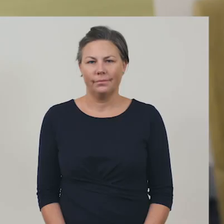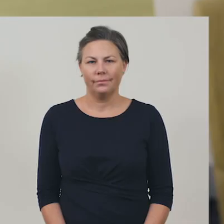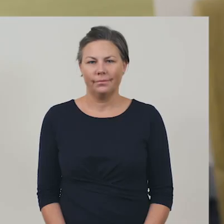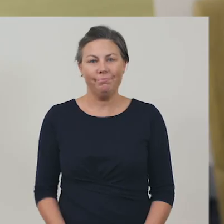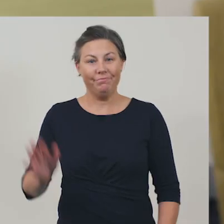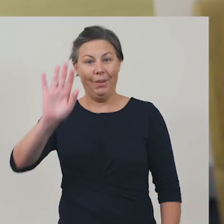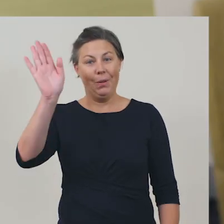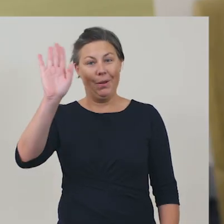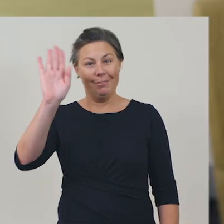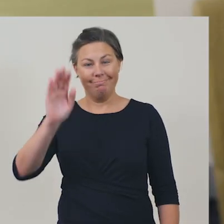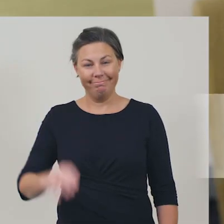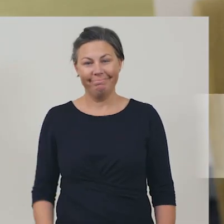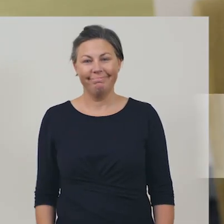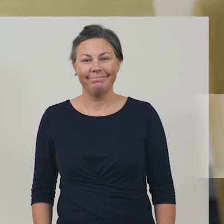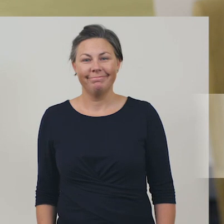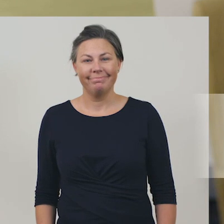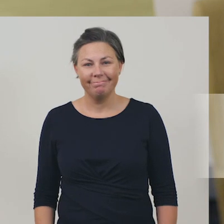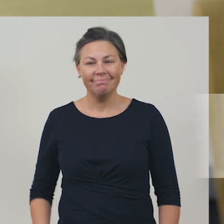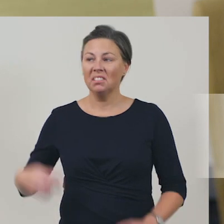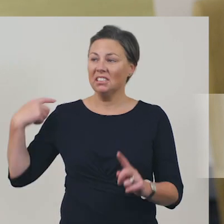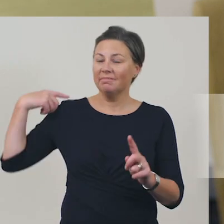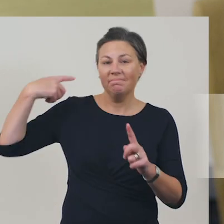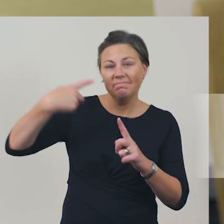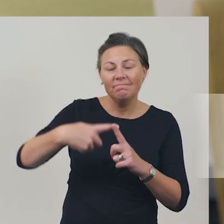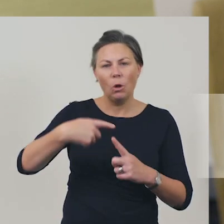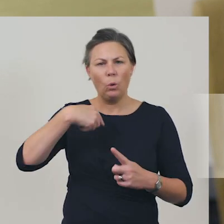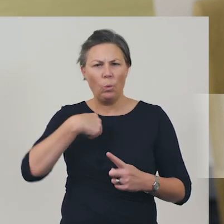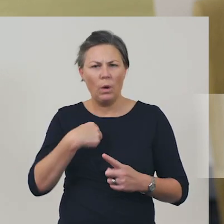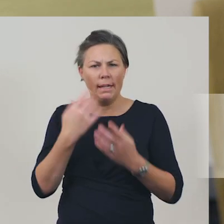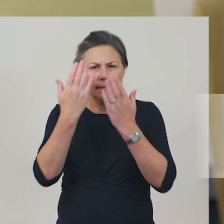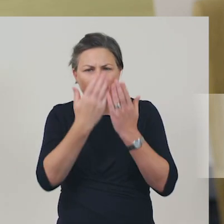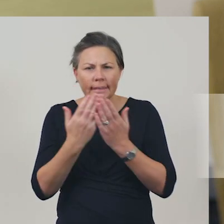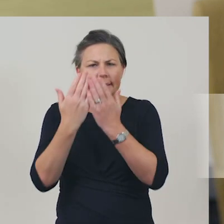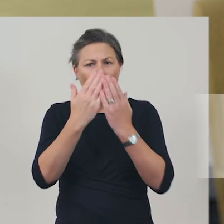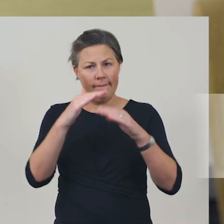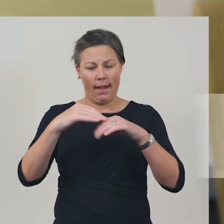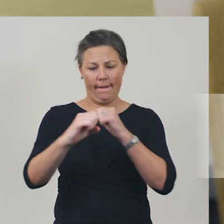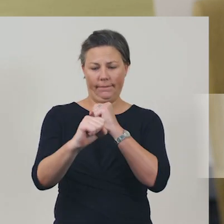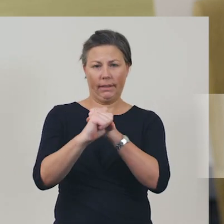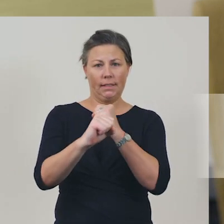Hello. We've been looking at how ads use persuasive language techniques,